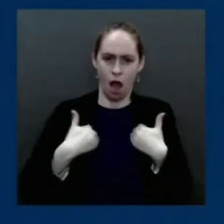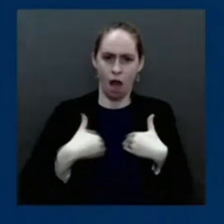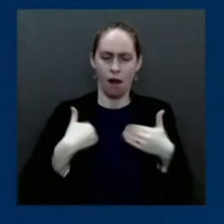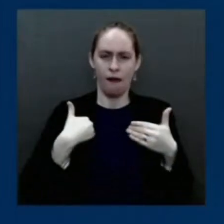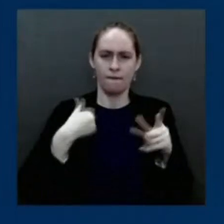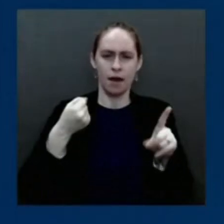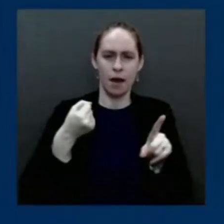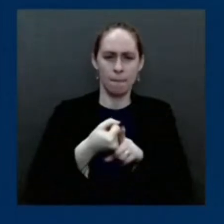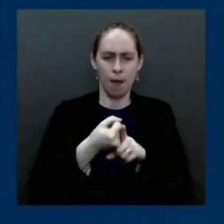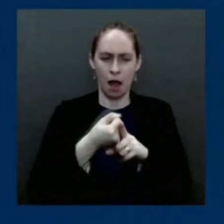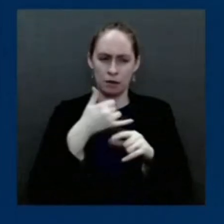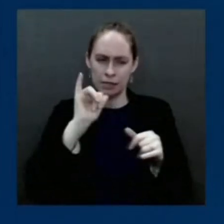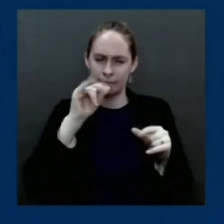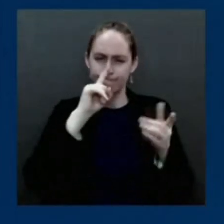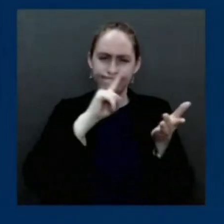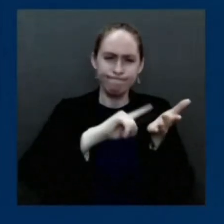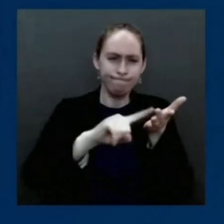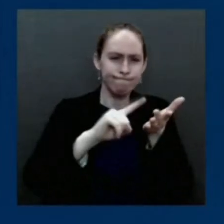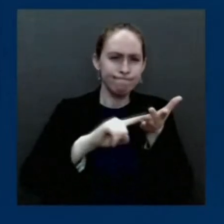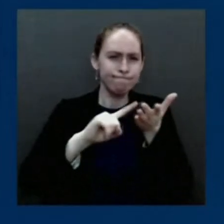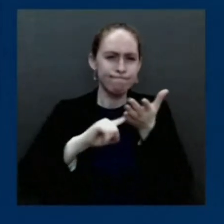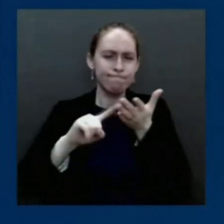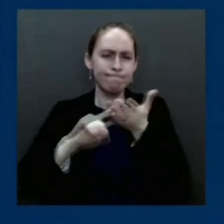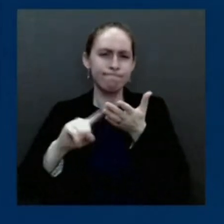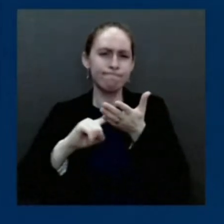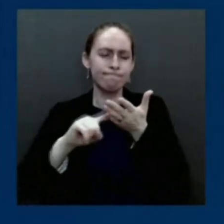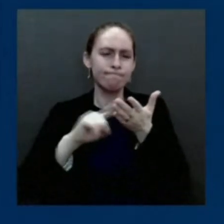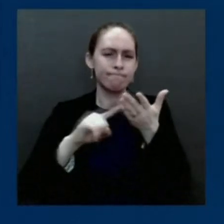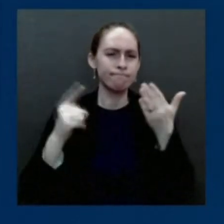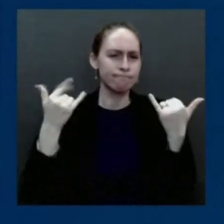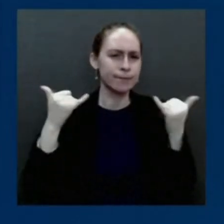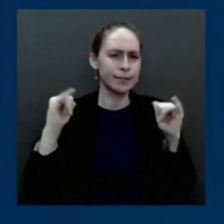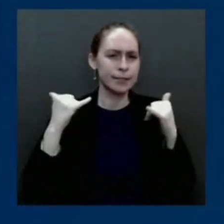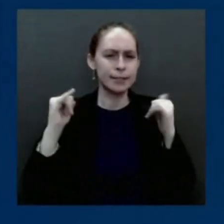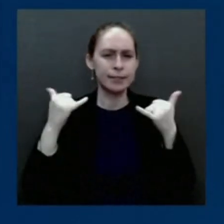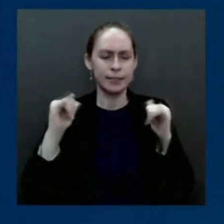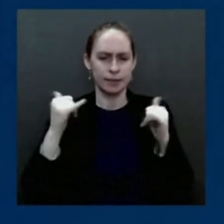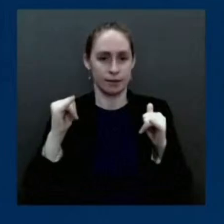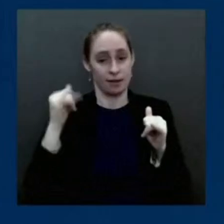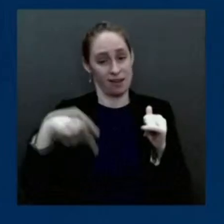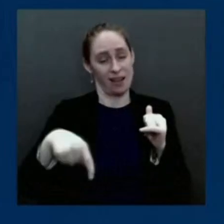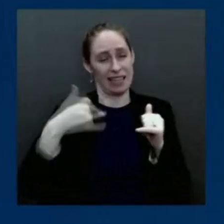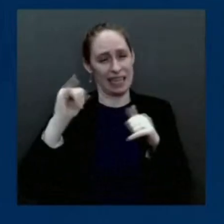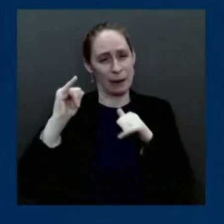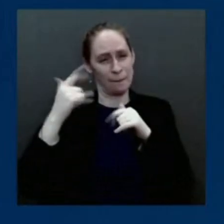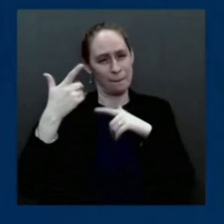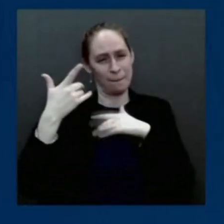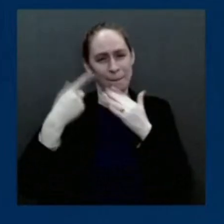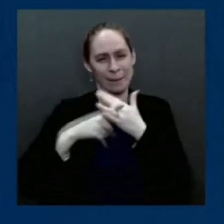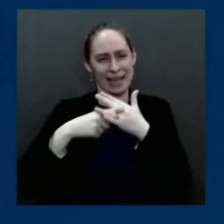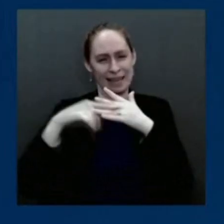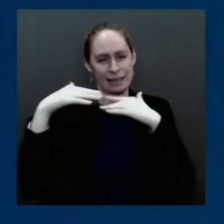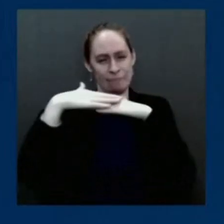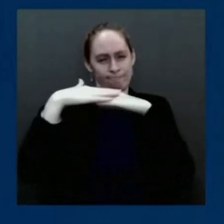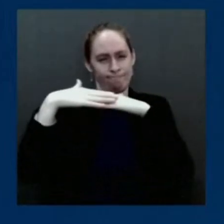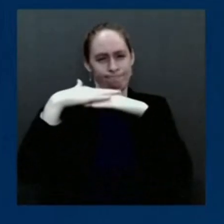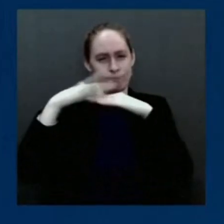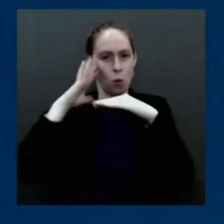SO IN CONCLUSION, THE DATA ARE ENCOURAGING BUT IN STILL MANY RESPECTS PRELIMINARY.